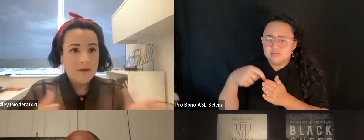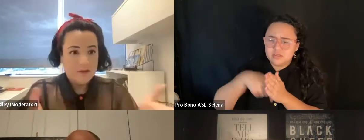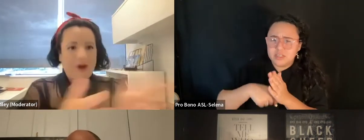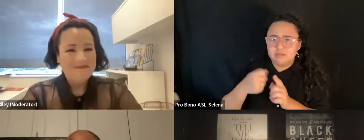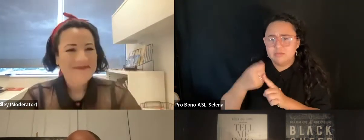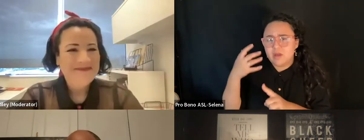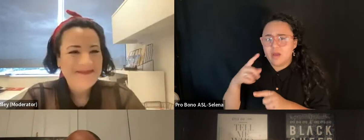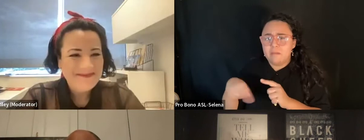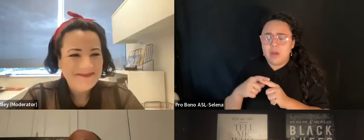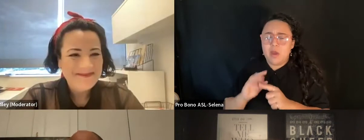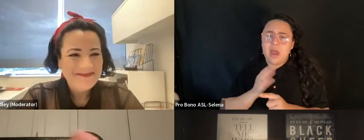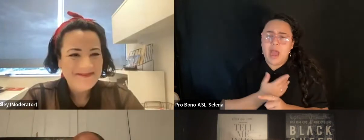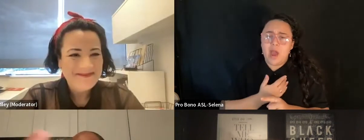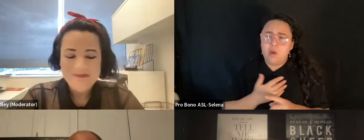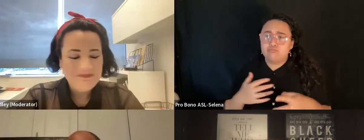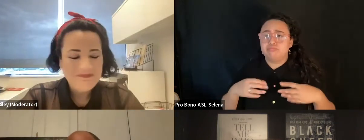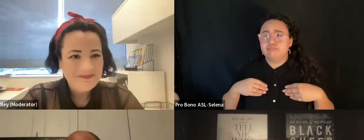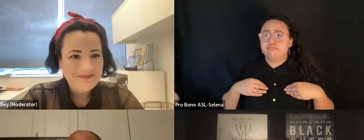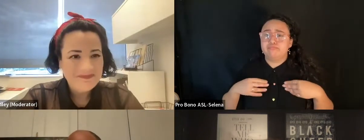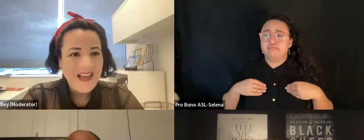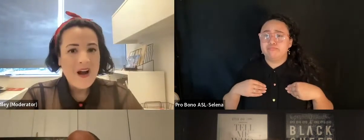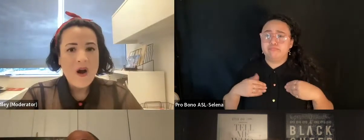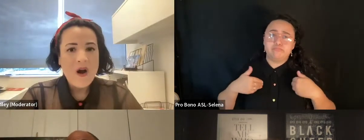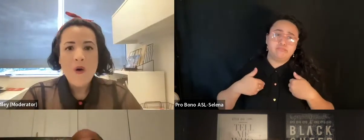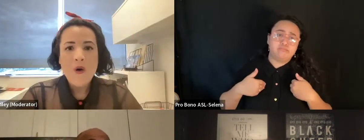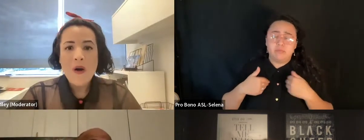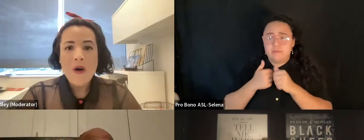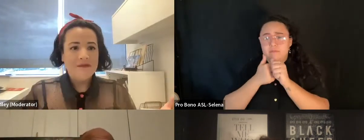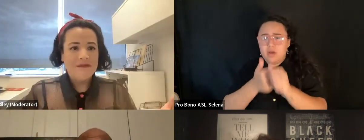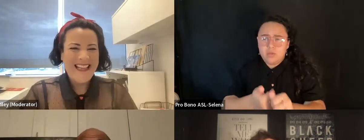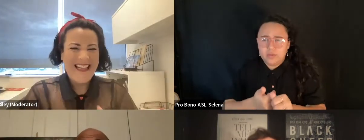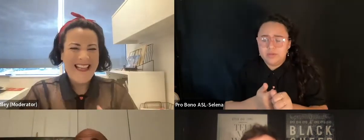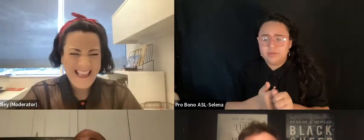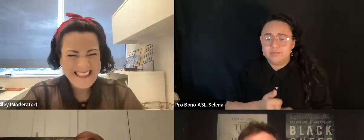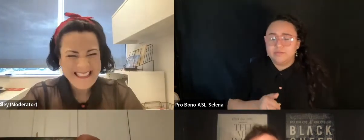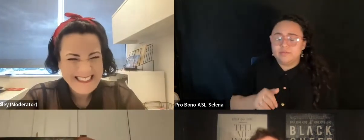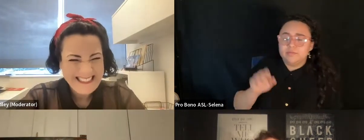I was just going to -- sorry, I was just going to talk about. Please. Please.